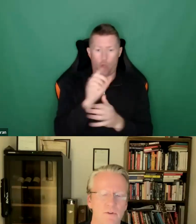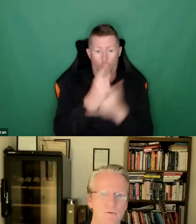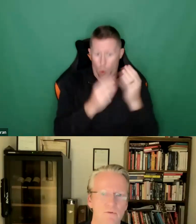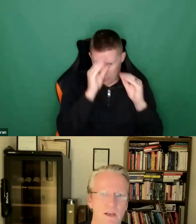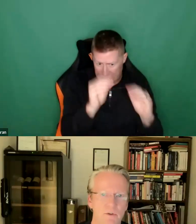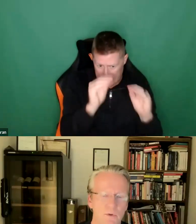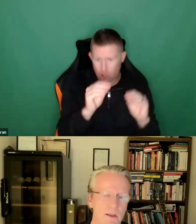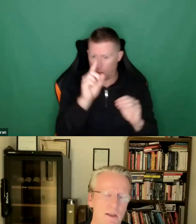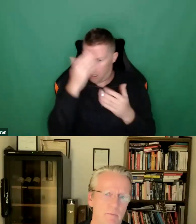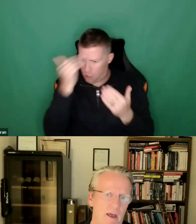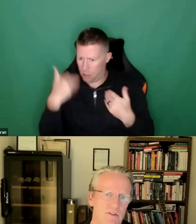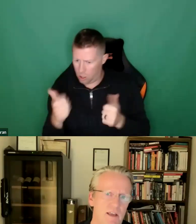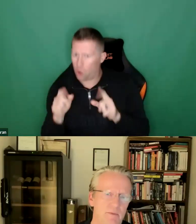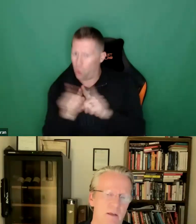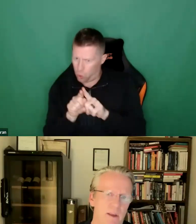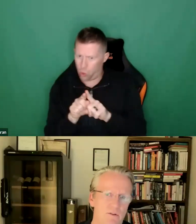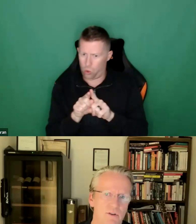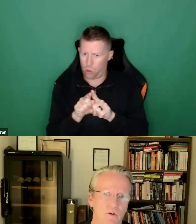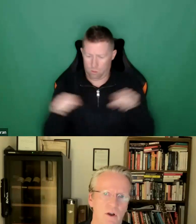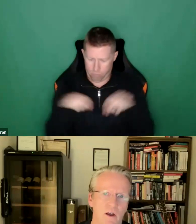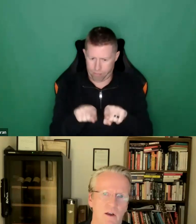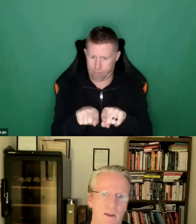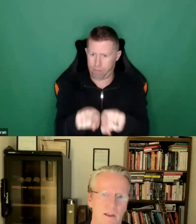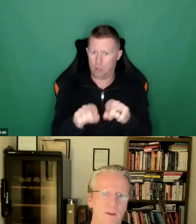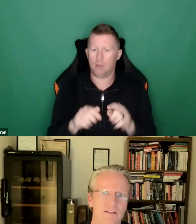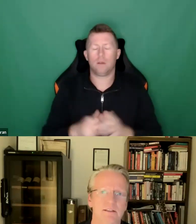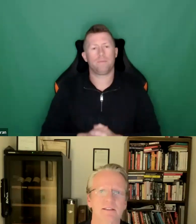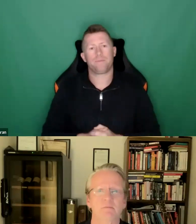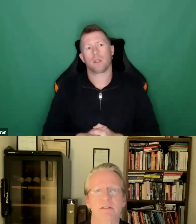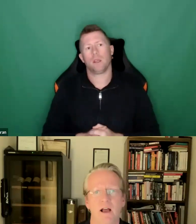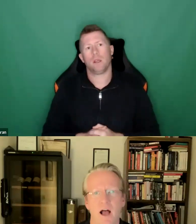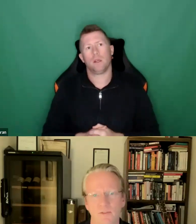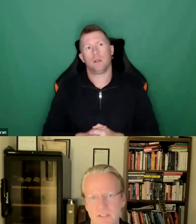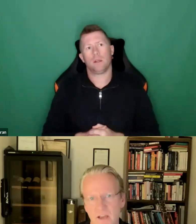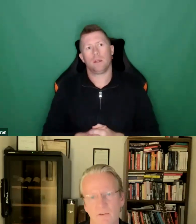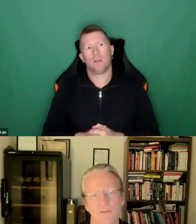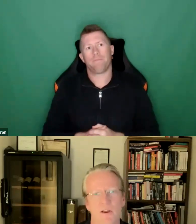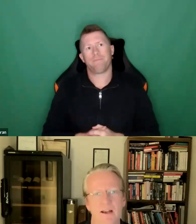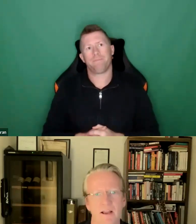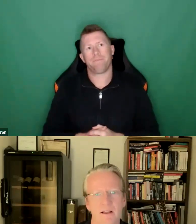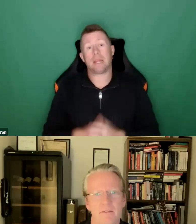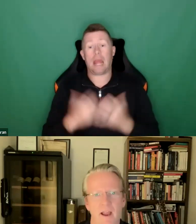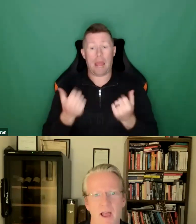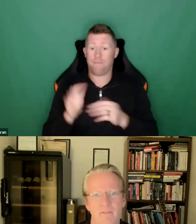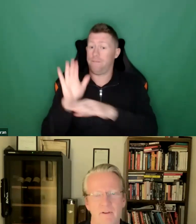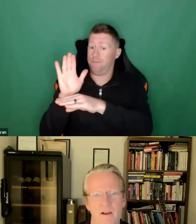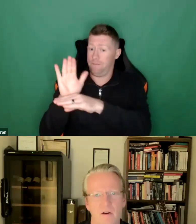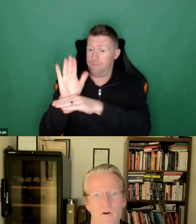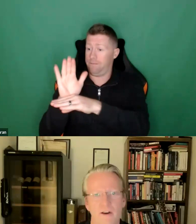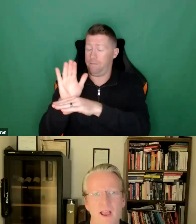Victoria. The whole state of Victoria, it is a good example of the progressive forward-looking system of education. Whether well-being and